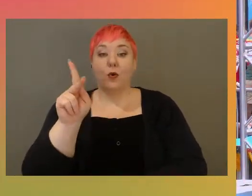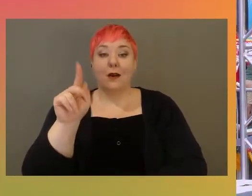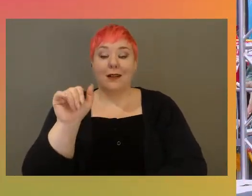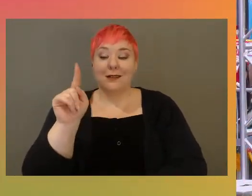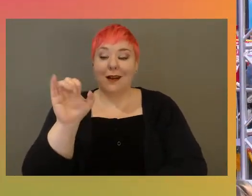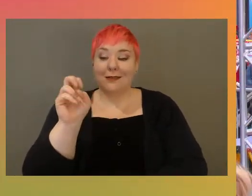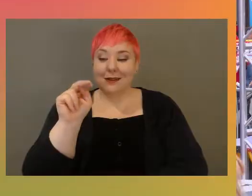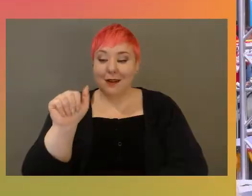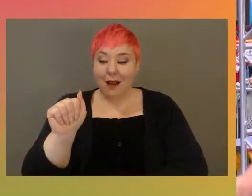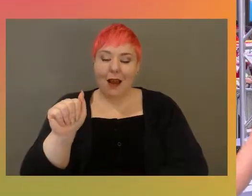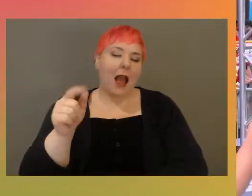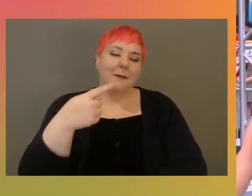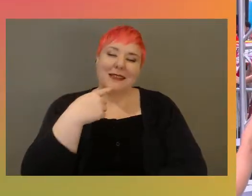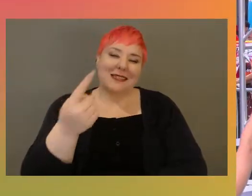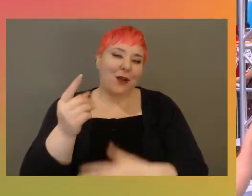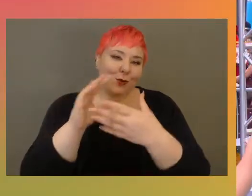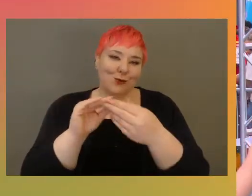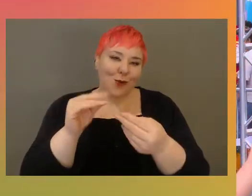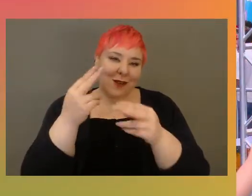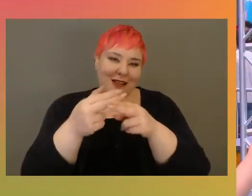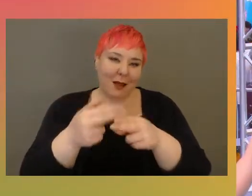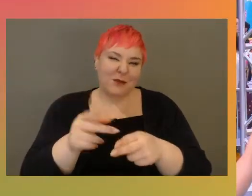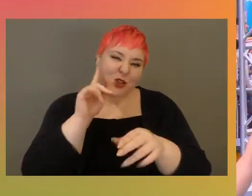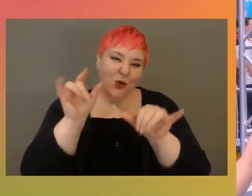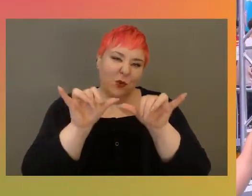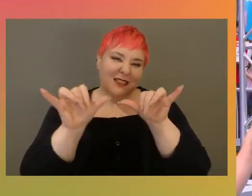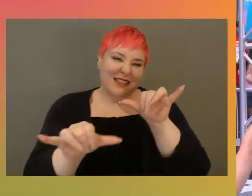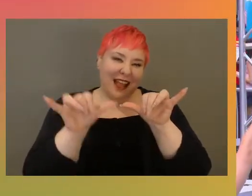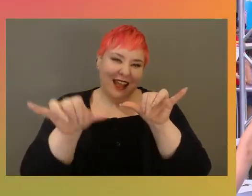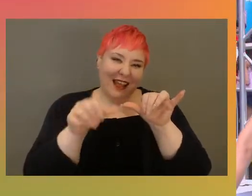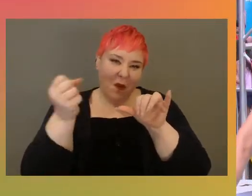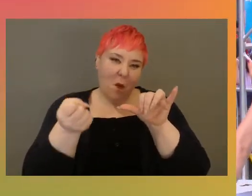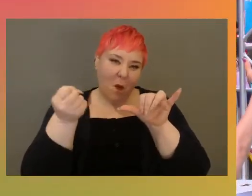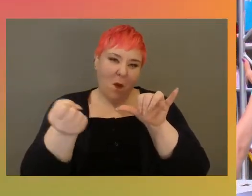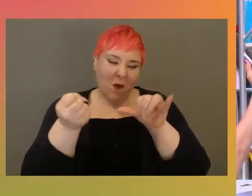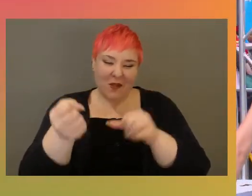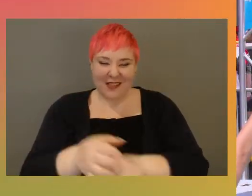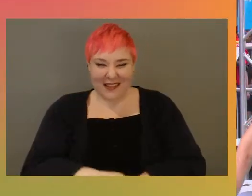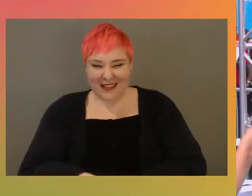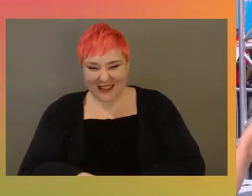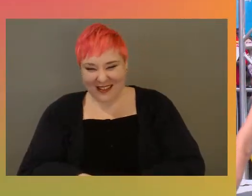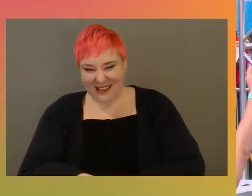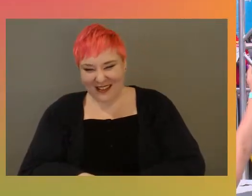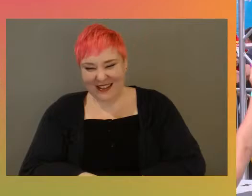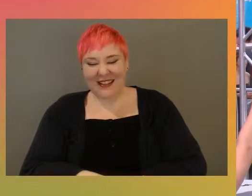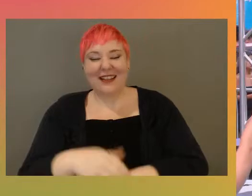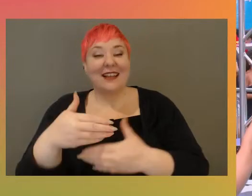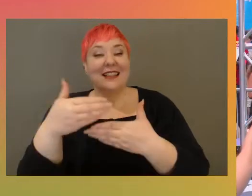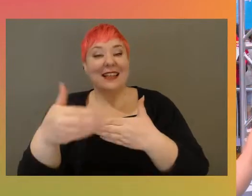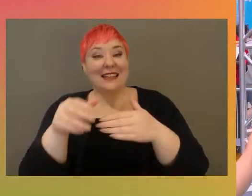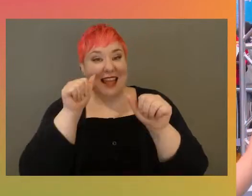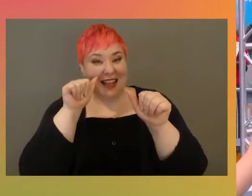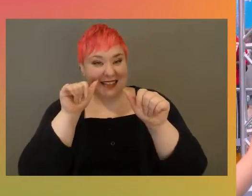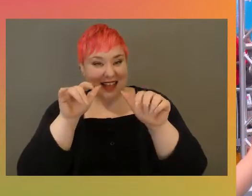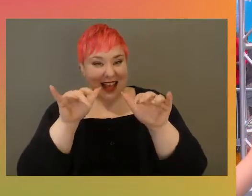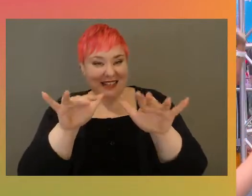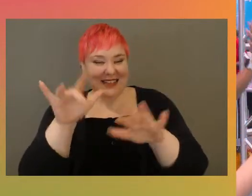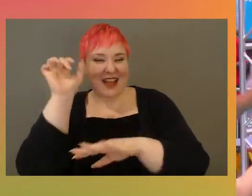IT IS CALLED LIGHTNING POSE, IT